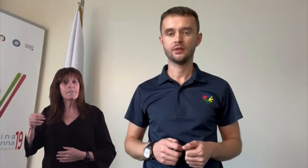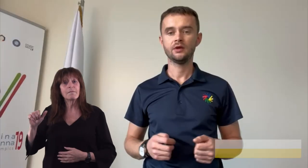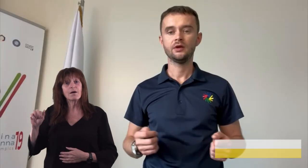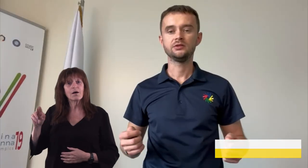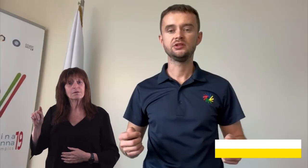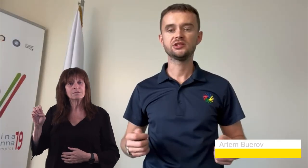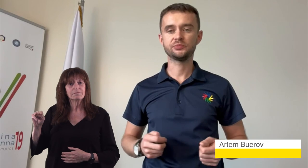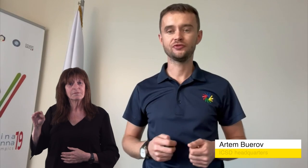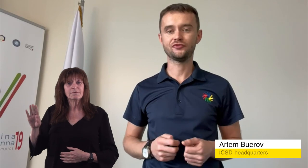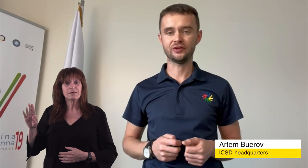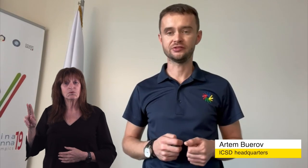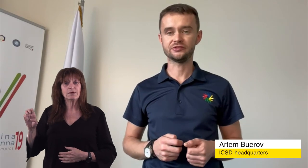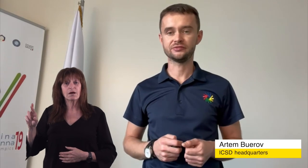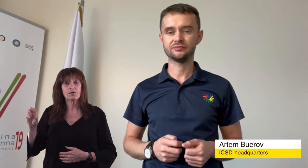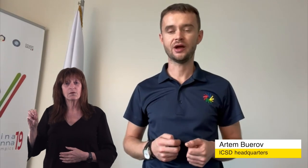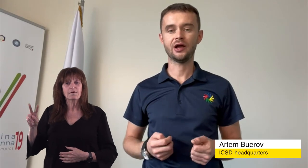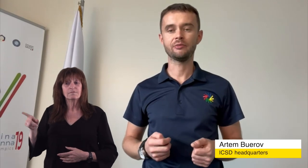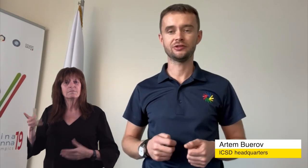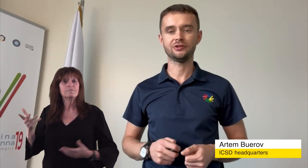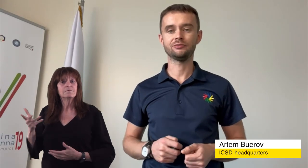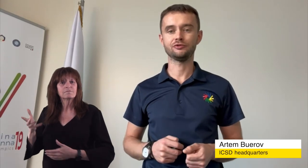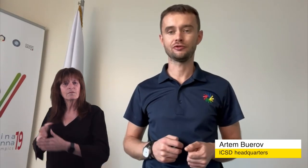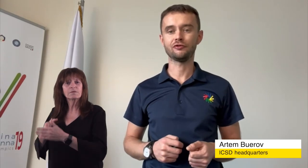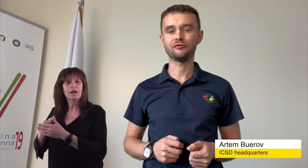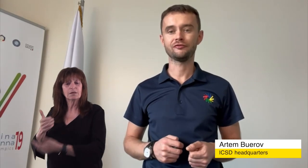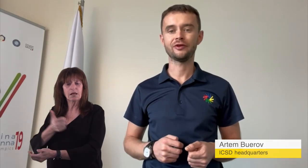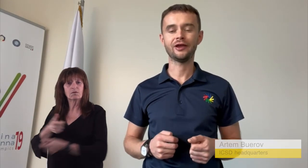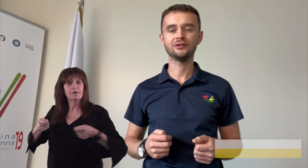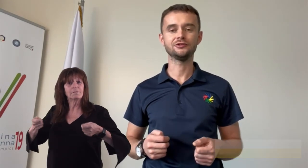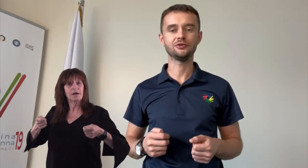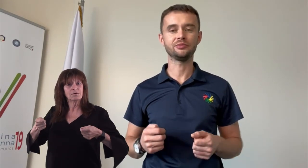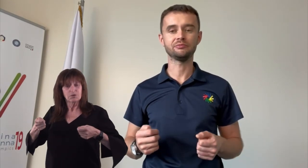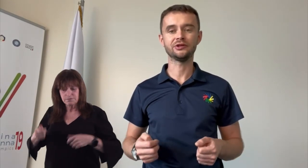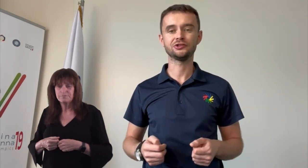I’m Artem Buerov, anti-doping manager and contact person